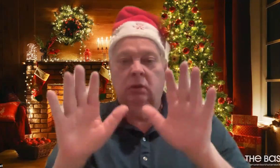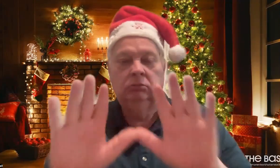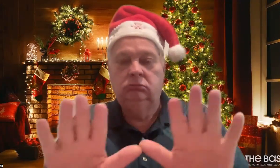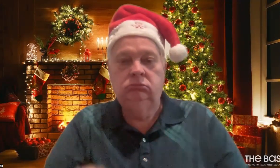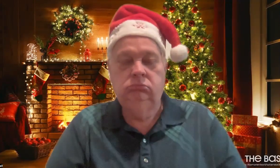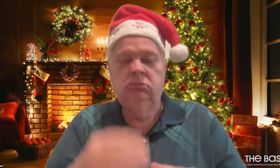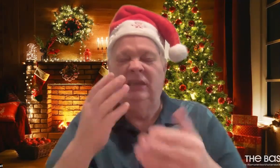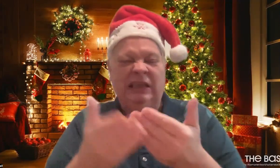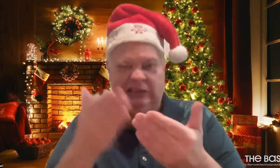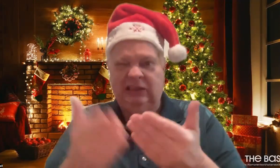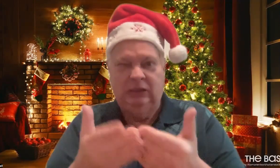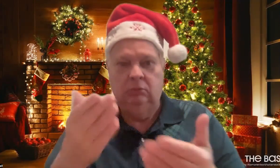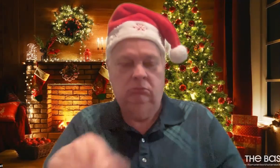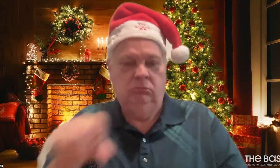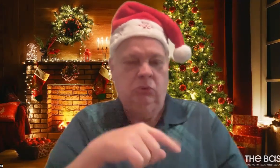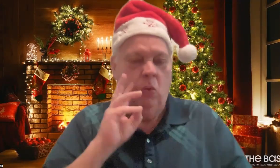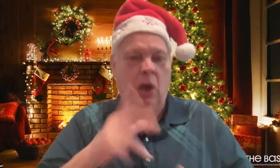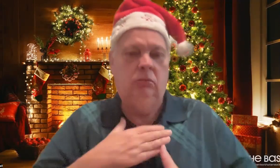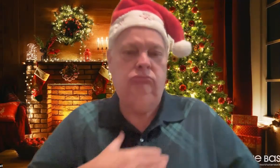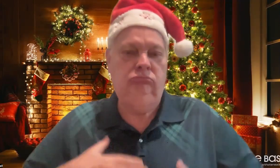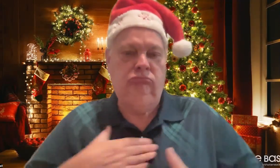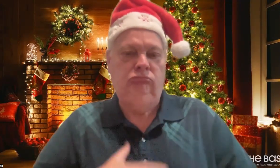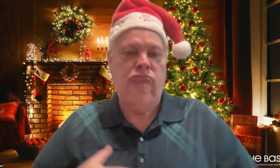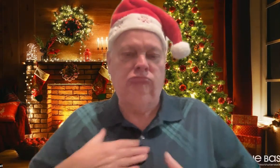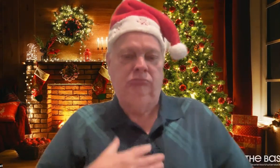It's easy and you all will enjoy it!